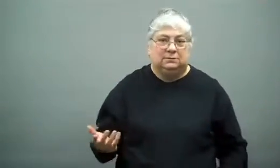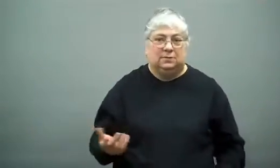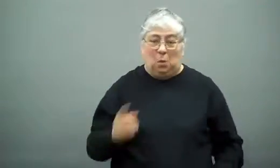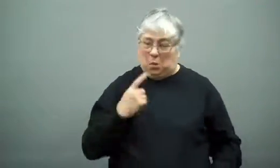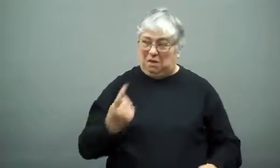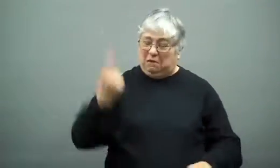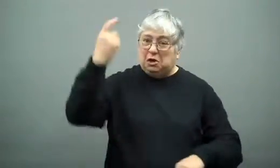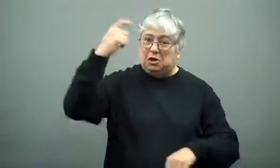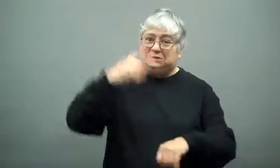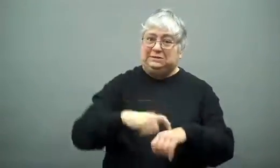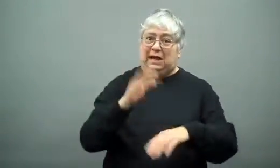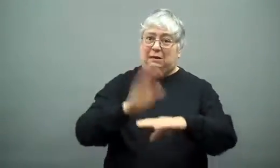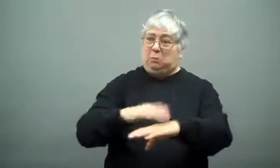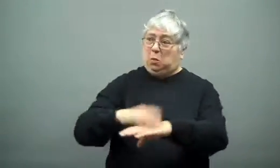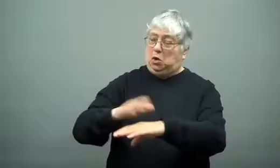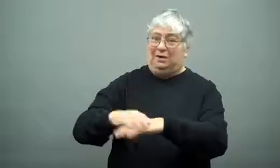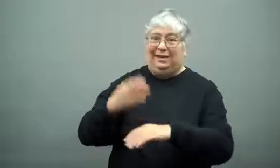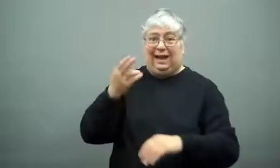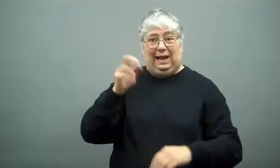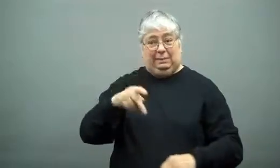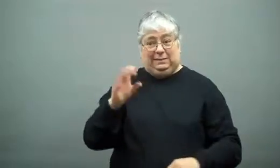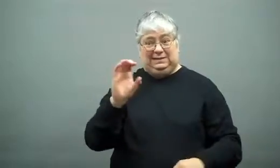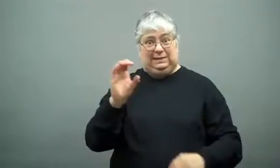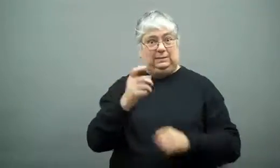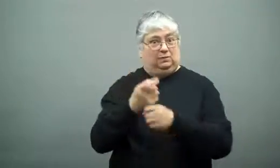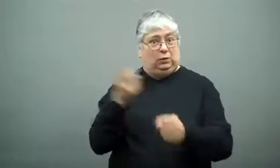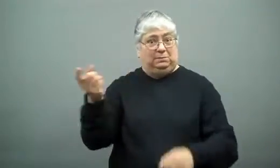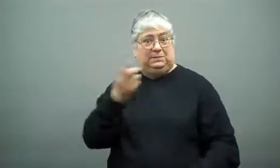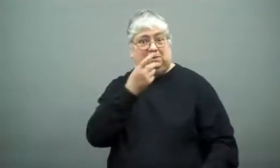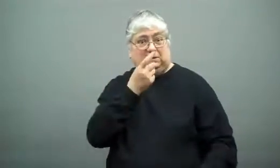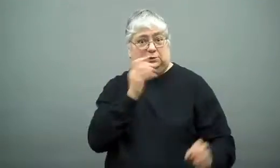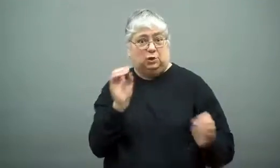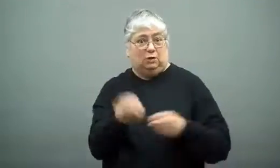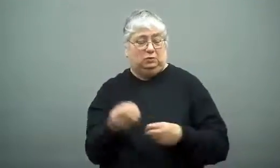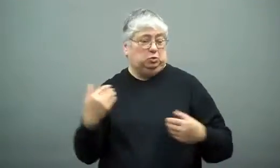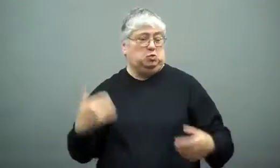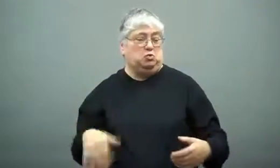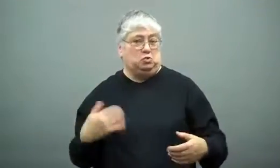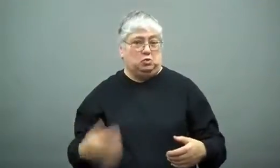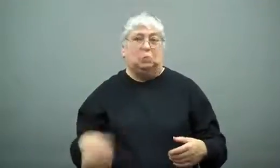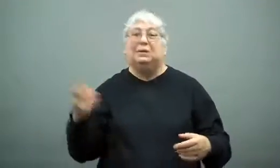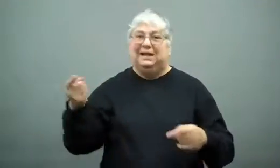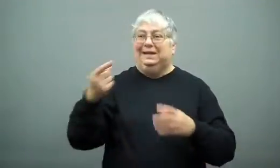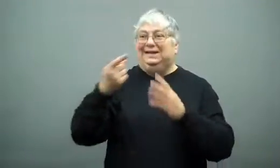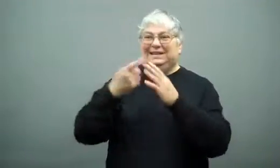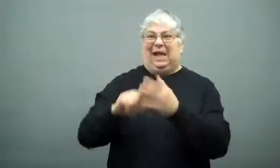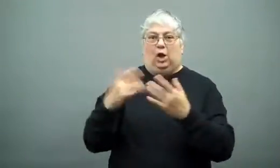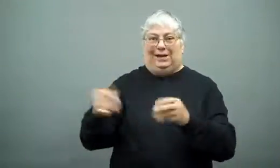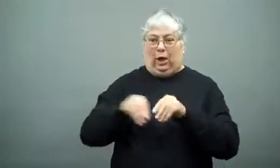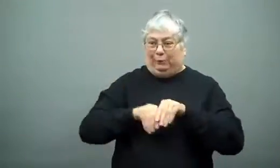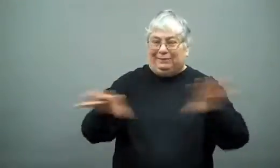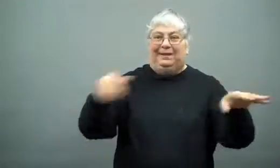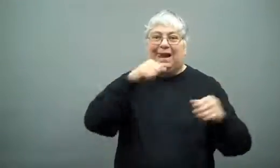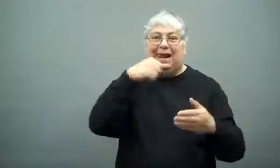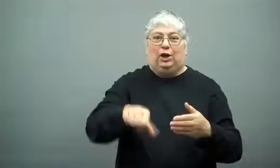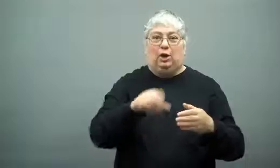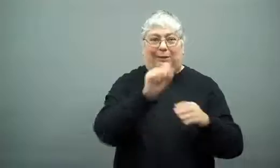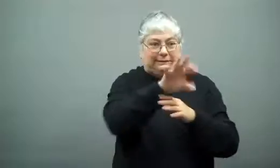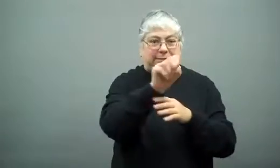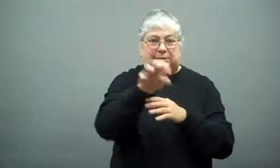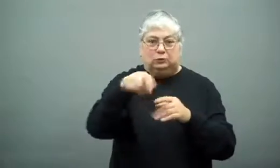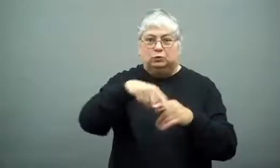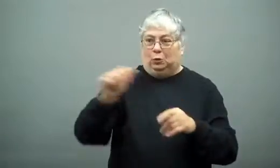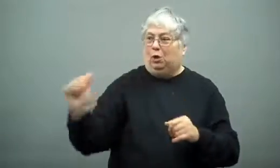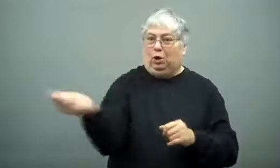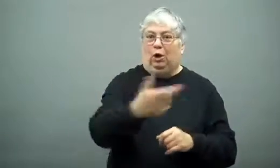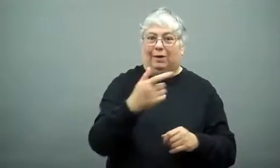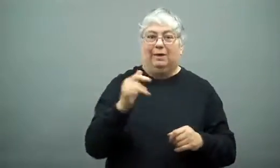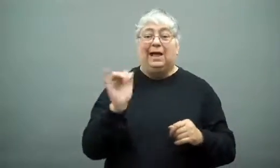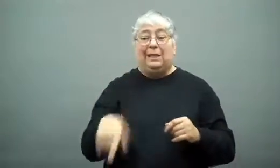It was the first time this was done for Hepatitis C involving a dentist.